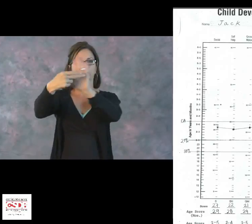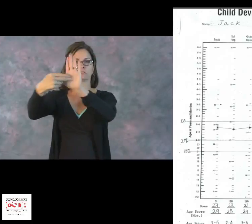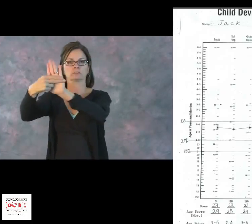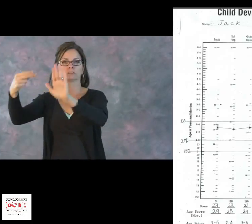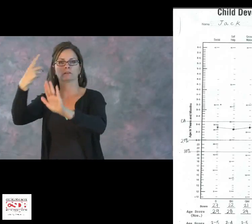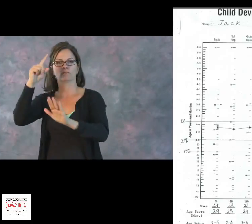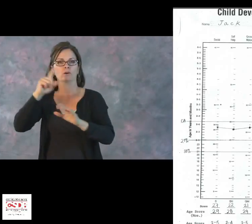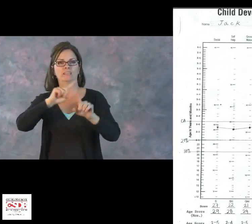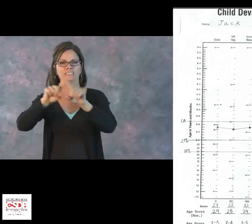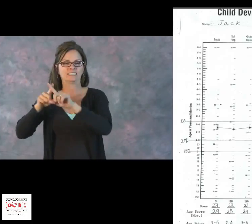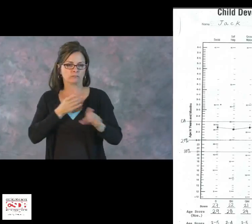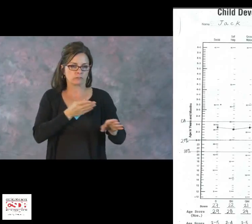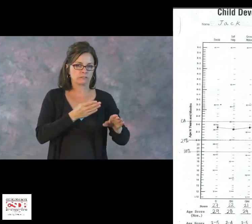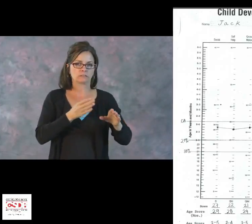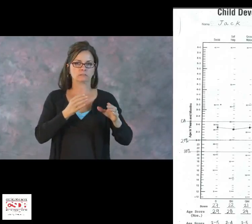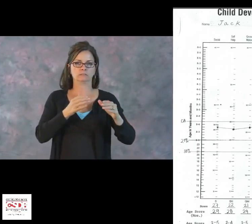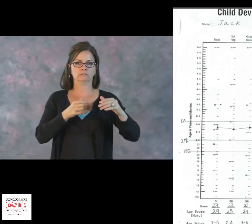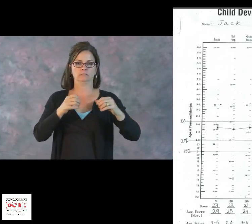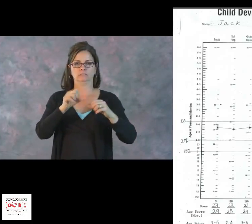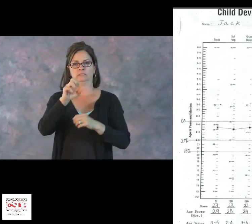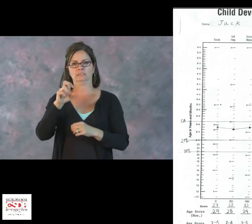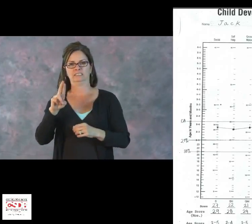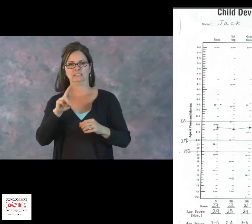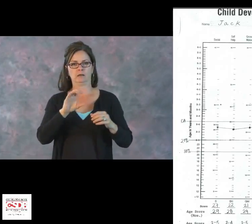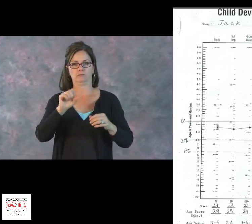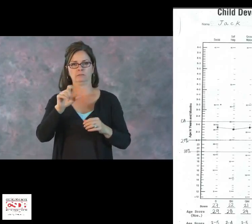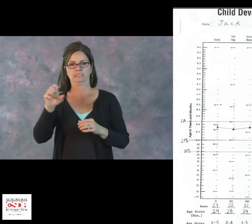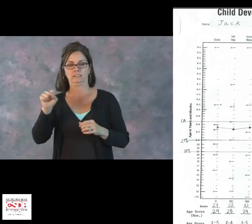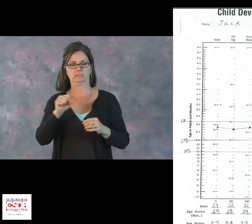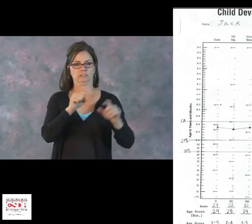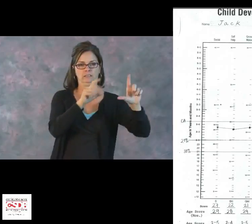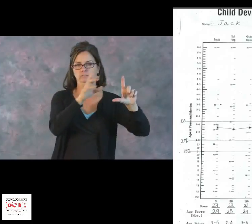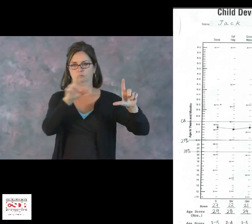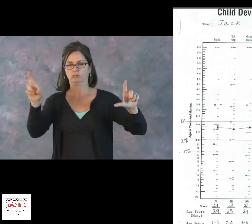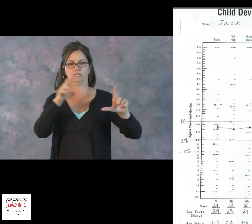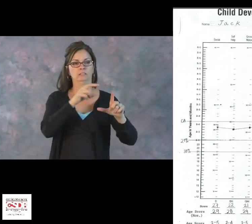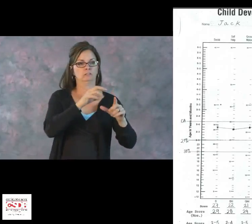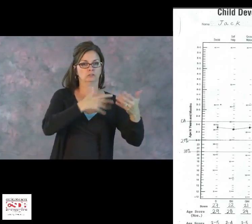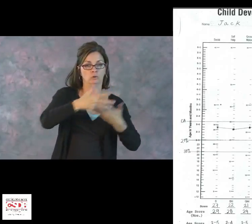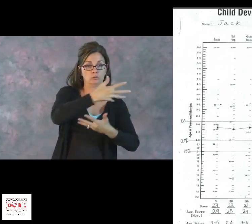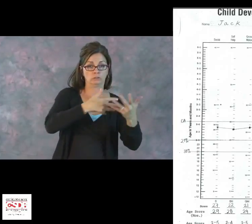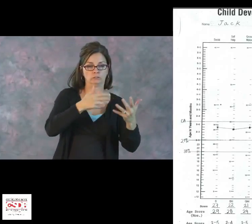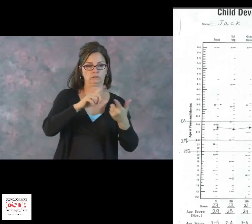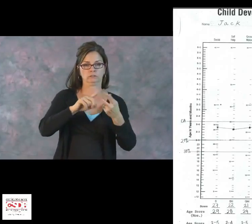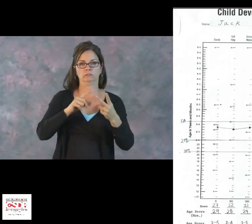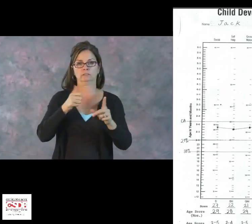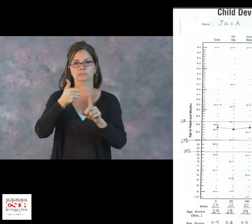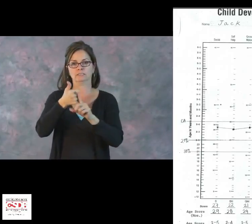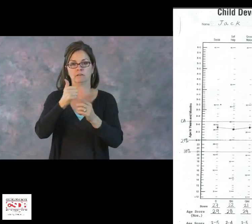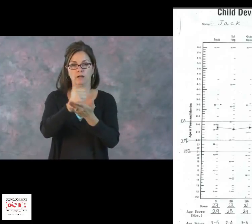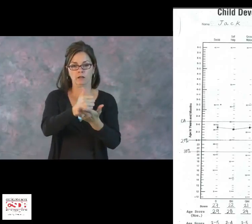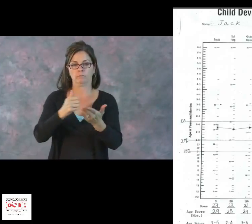So again, going from left to right, we have the Social scale, the Self Help, the Gross Motor,